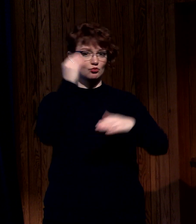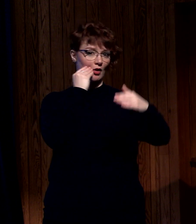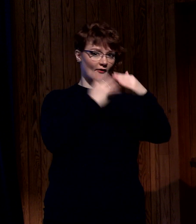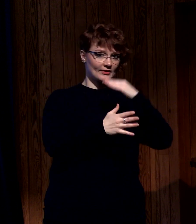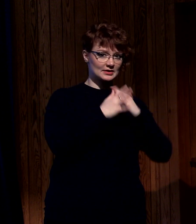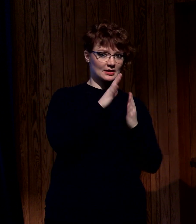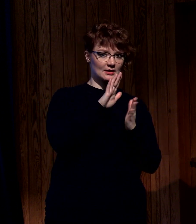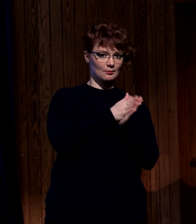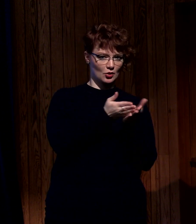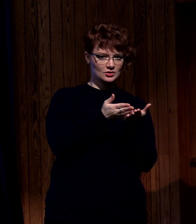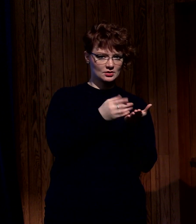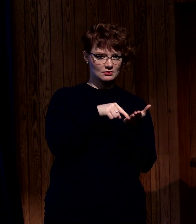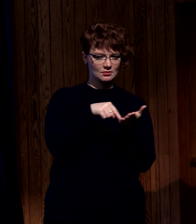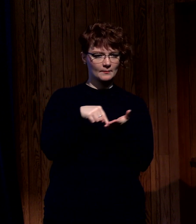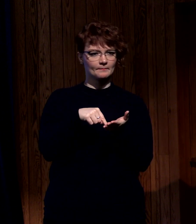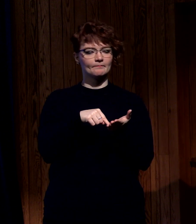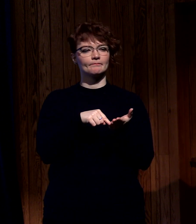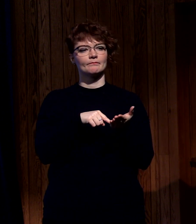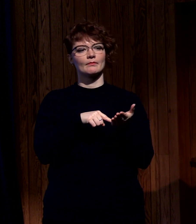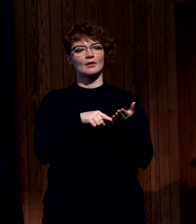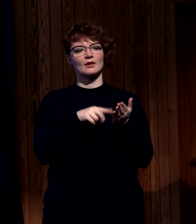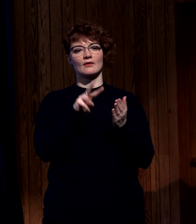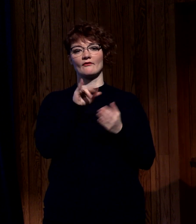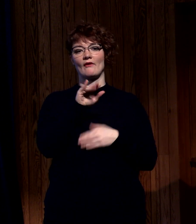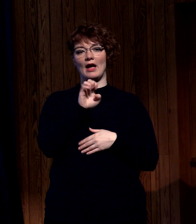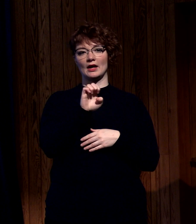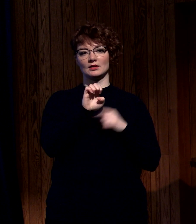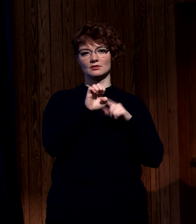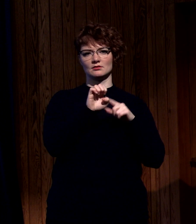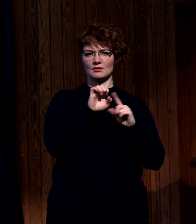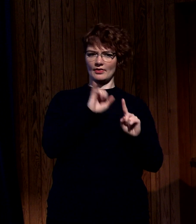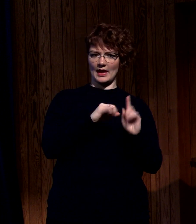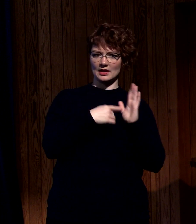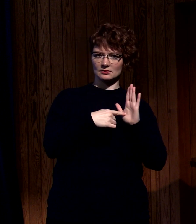those passages the vine symbolizes Israel, the people of